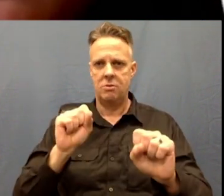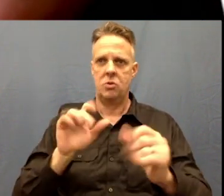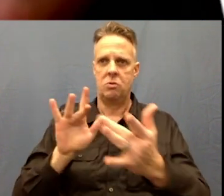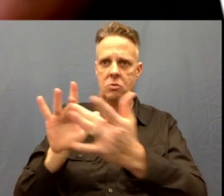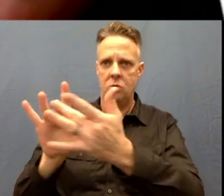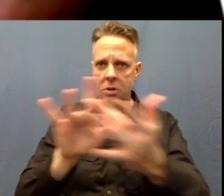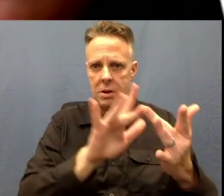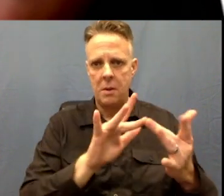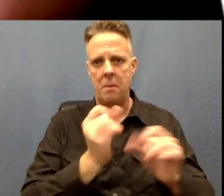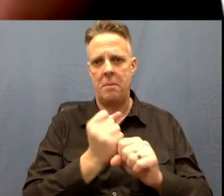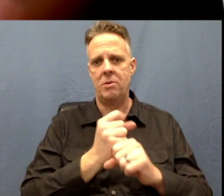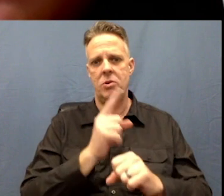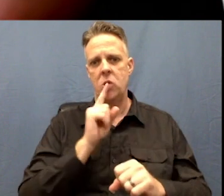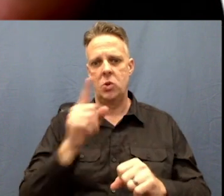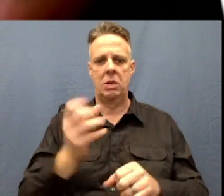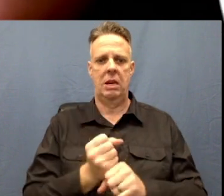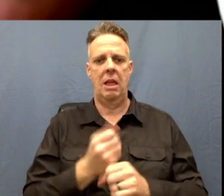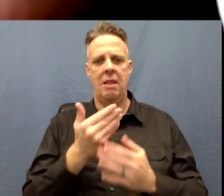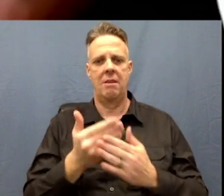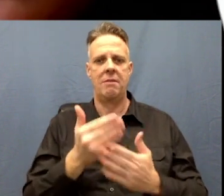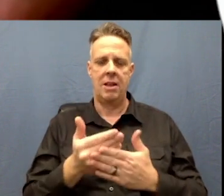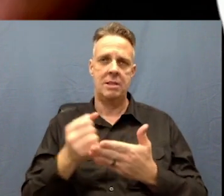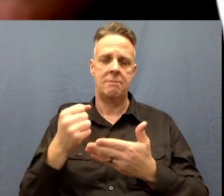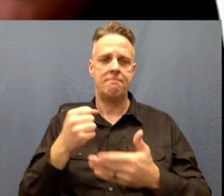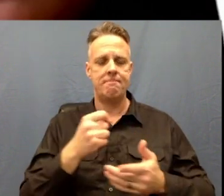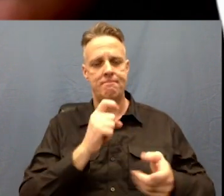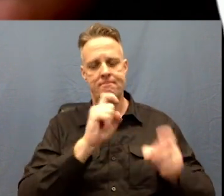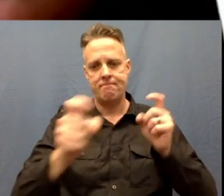THE INDIVIDUALS AND ENSURE THAT THEY RECEIVE THESE FUNDS. SO THANK YOU SO MUCH FOR YOUR CONTRIBUTIONS.